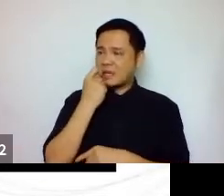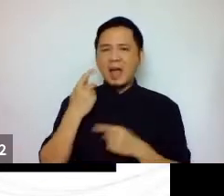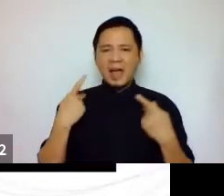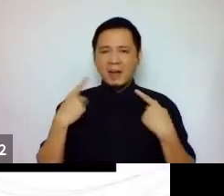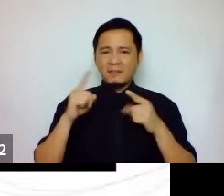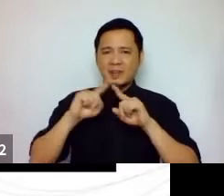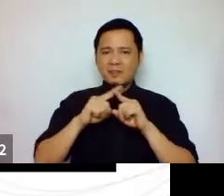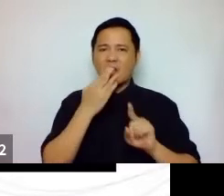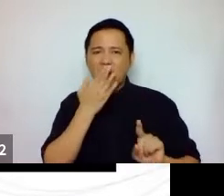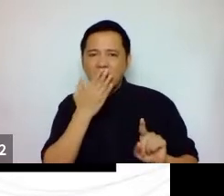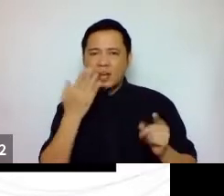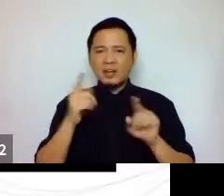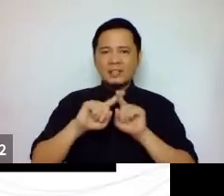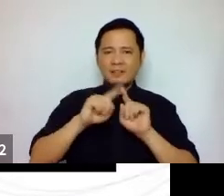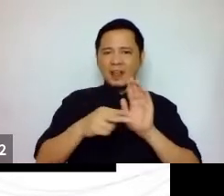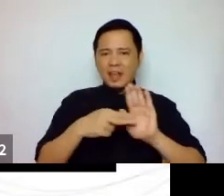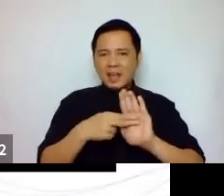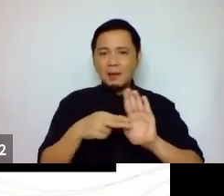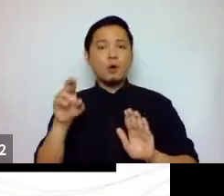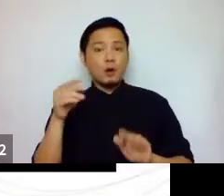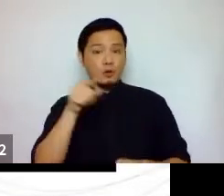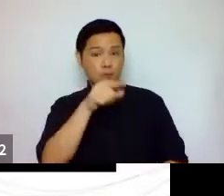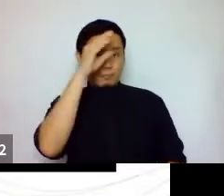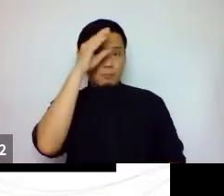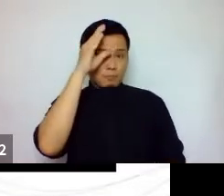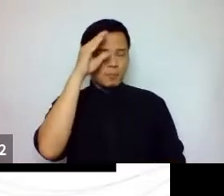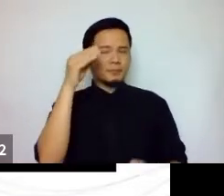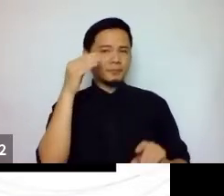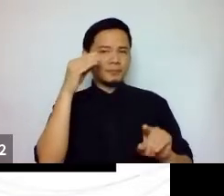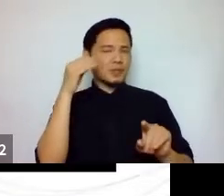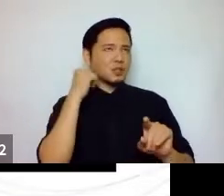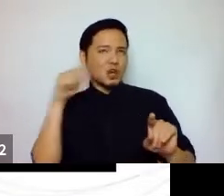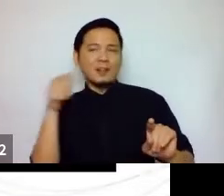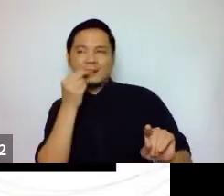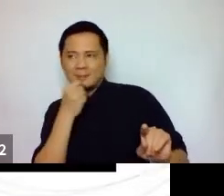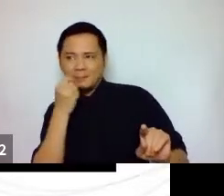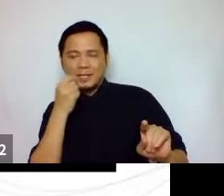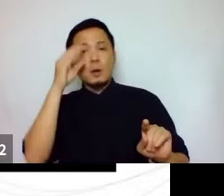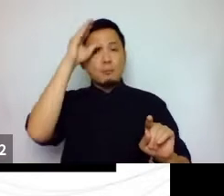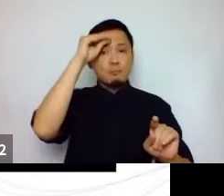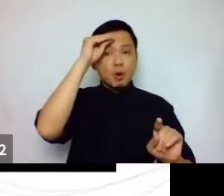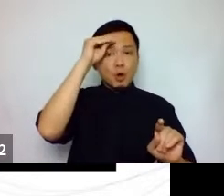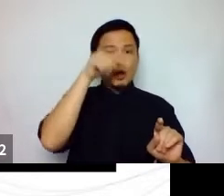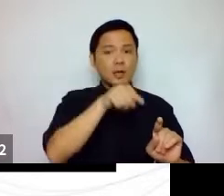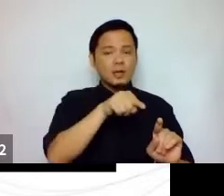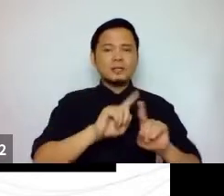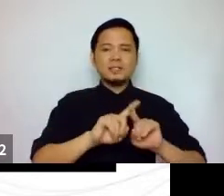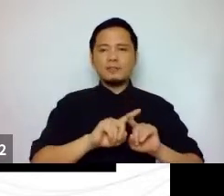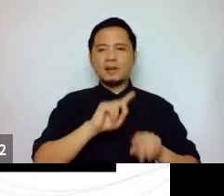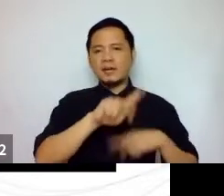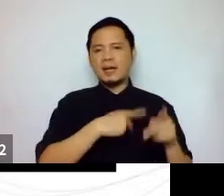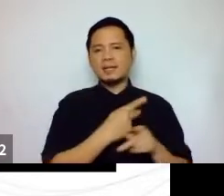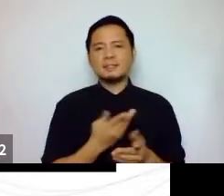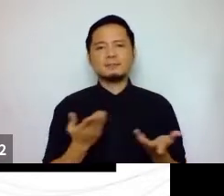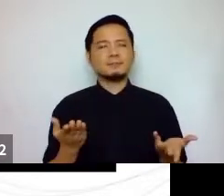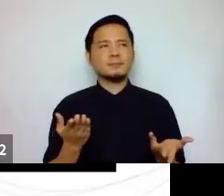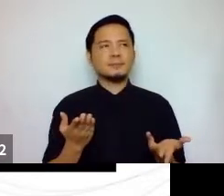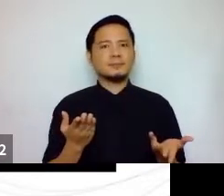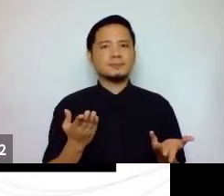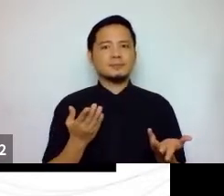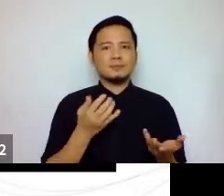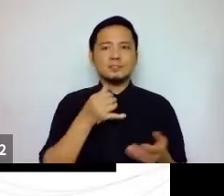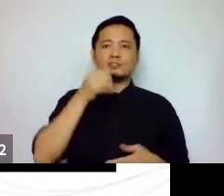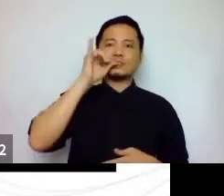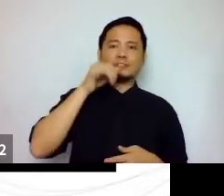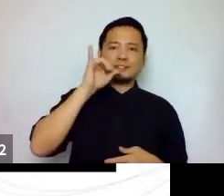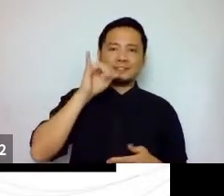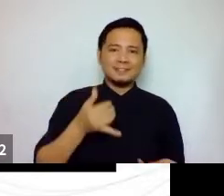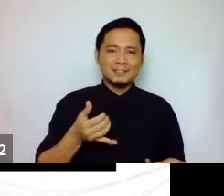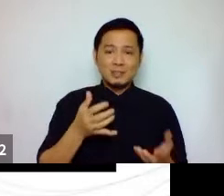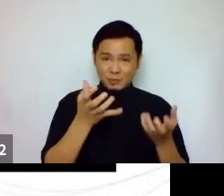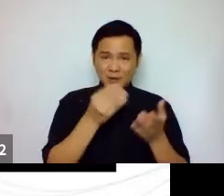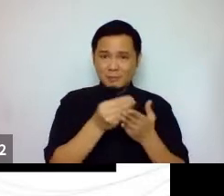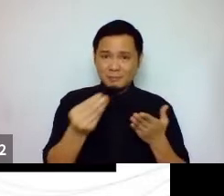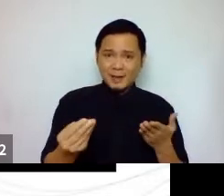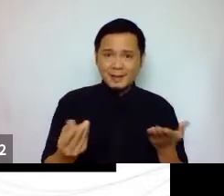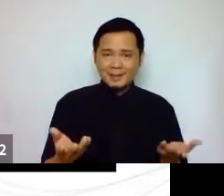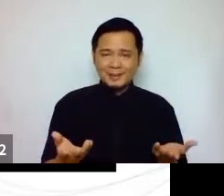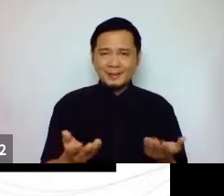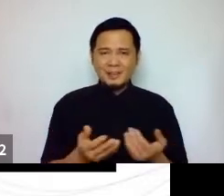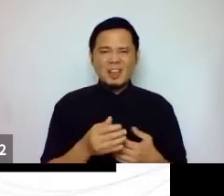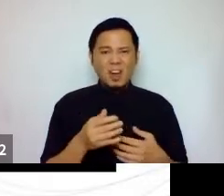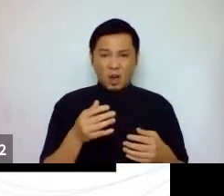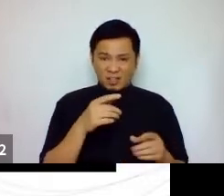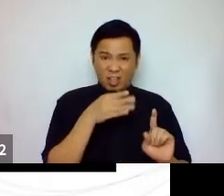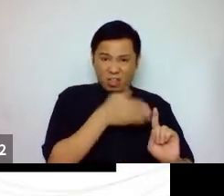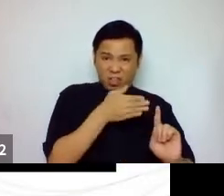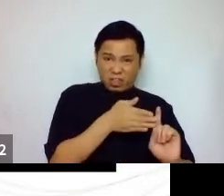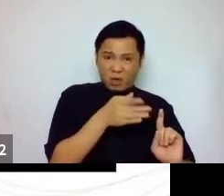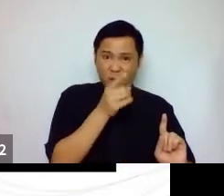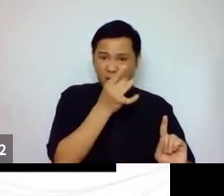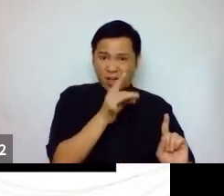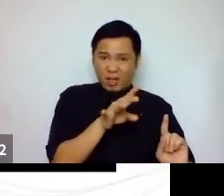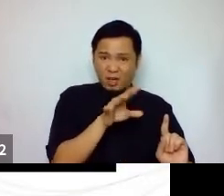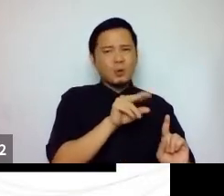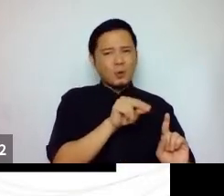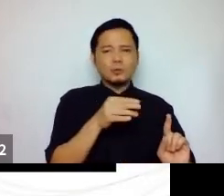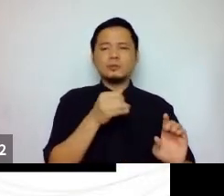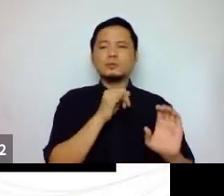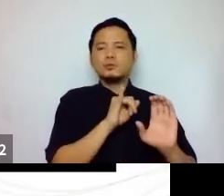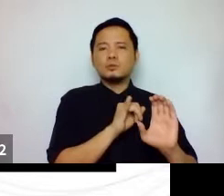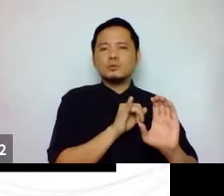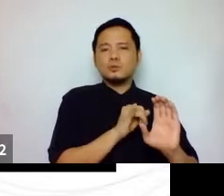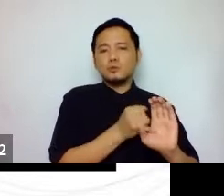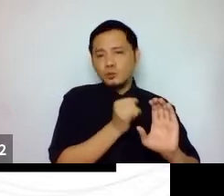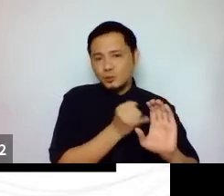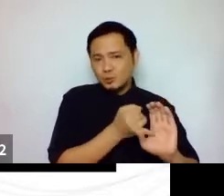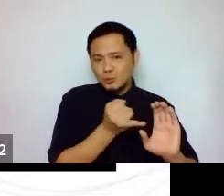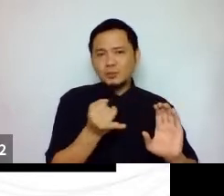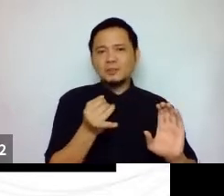If you are a man, you may think that you will not want to buy just one kind of drink if the type of juice you buy in the supermarket is not enough.